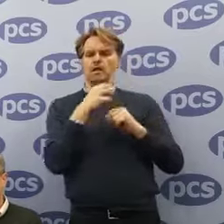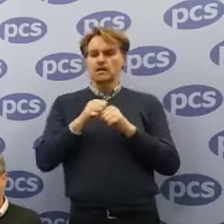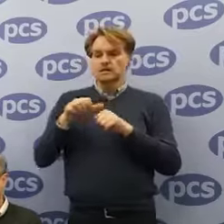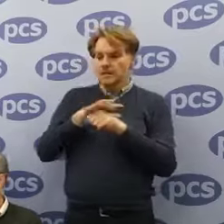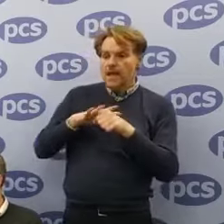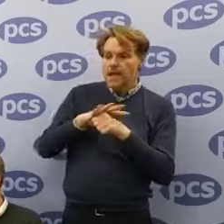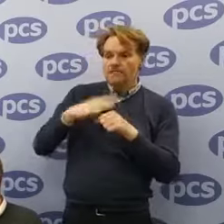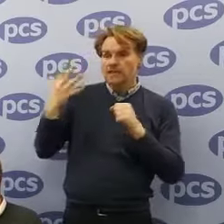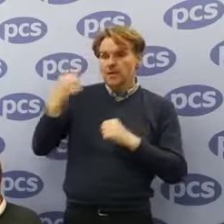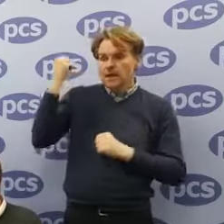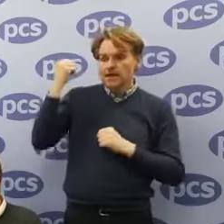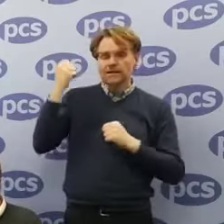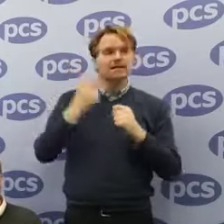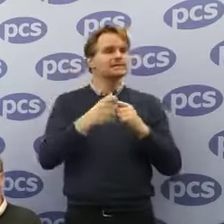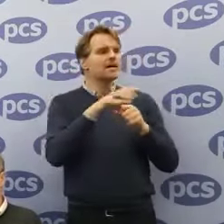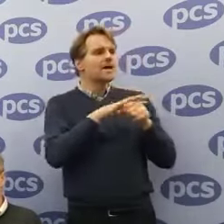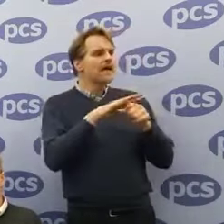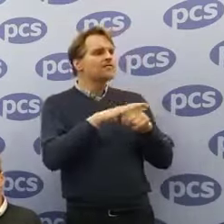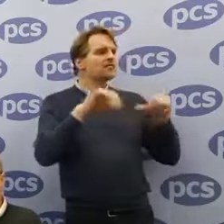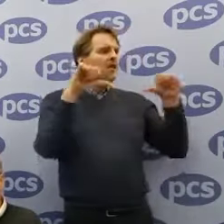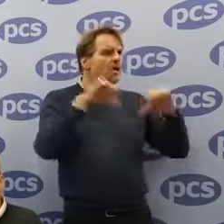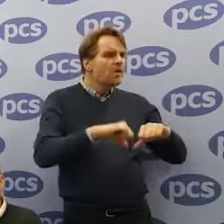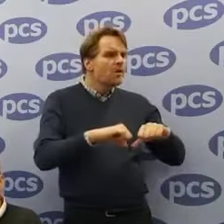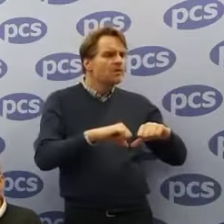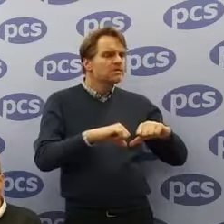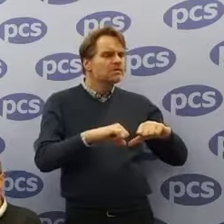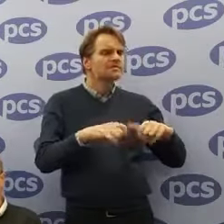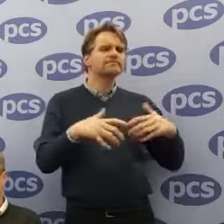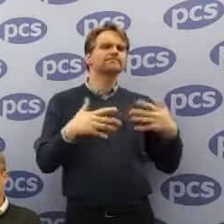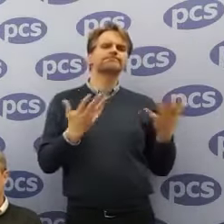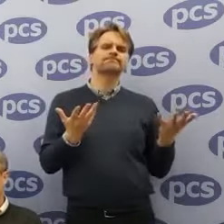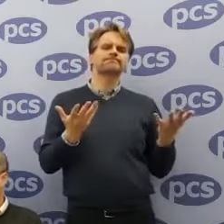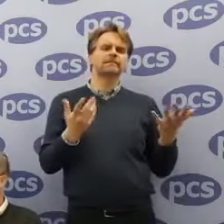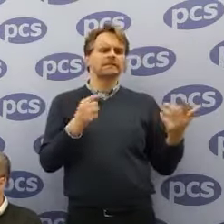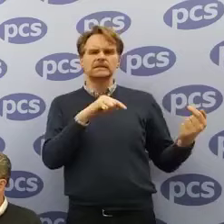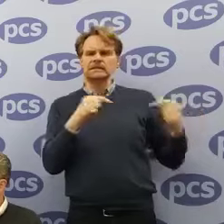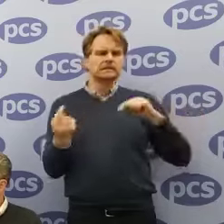employer by employer if we do really well in one area that employer may seek